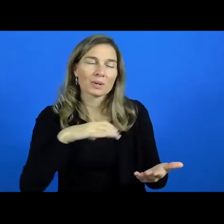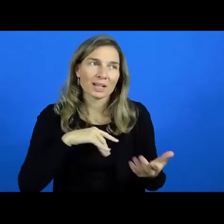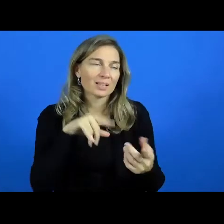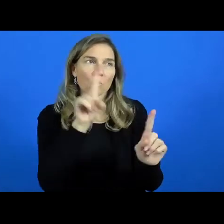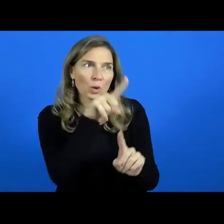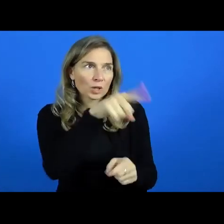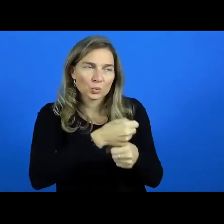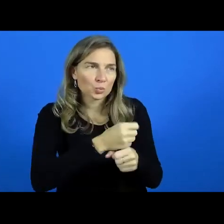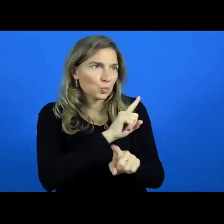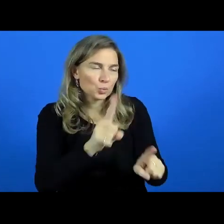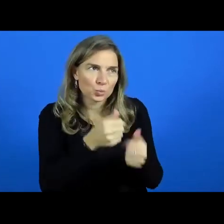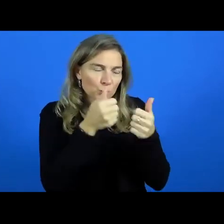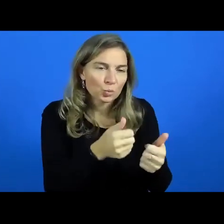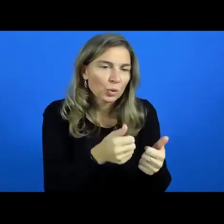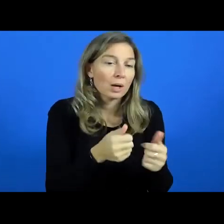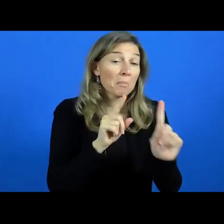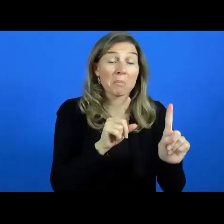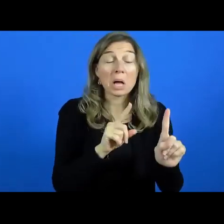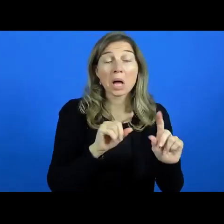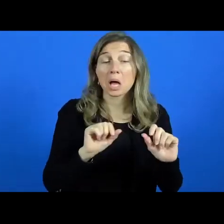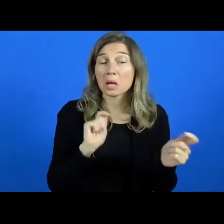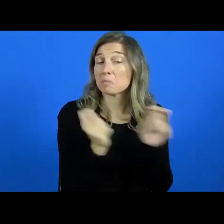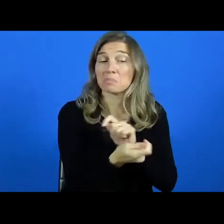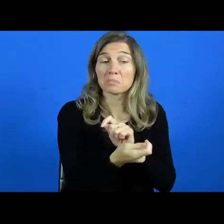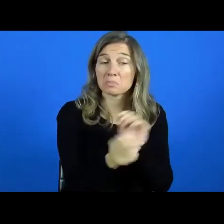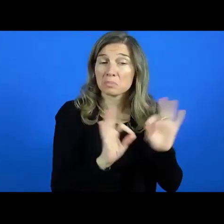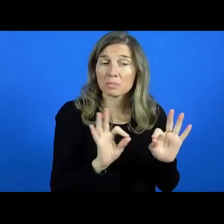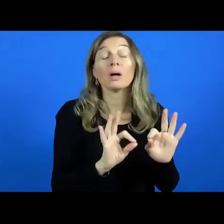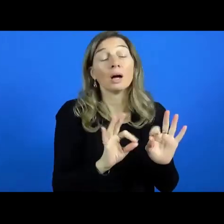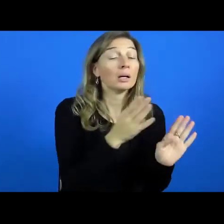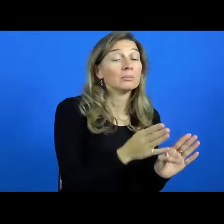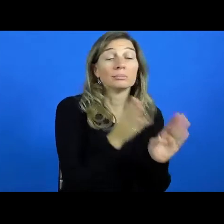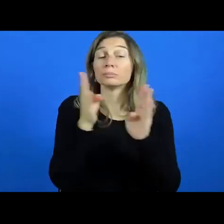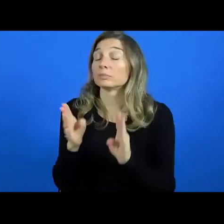and after they refuse to take any action we decided to turn to the EU Ombudsman.